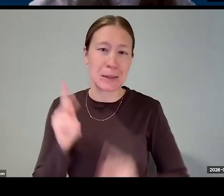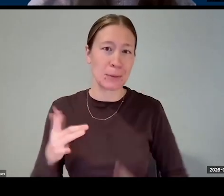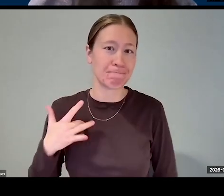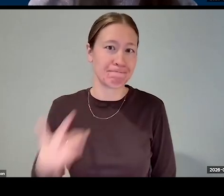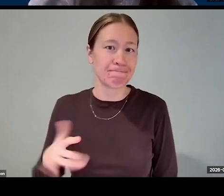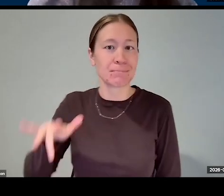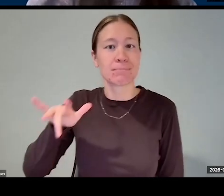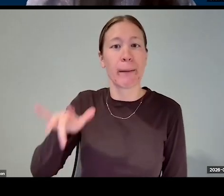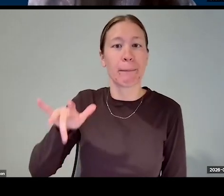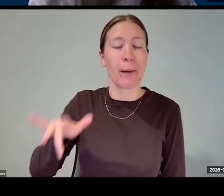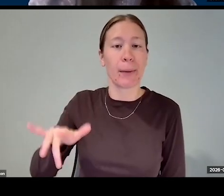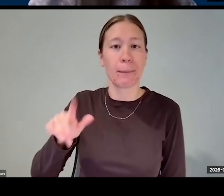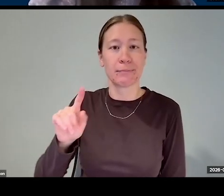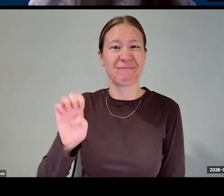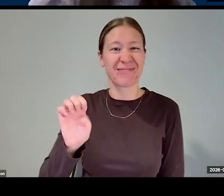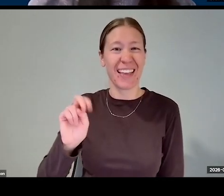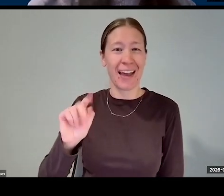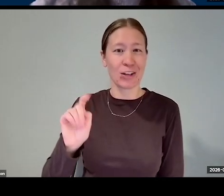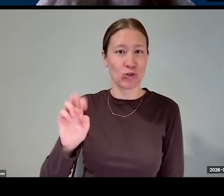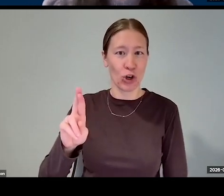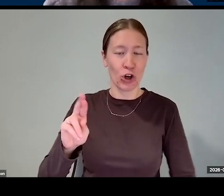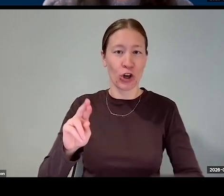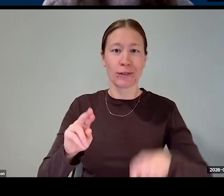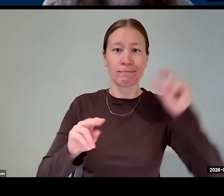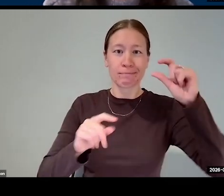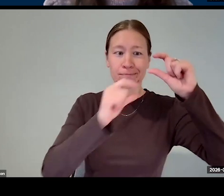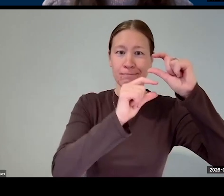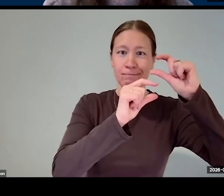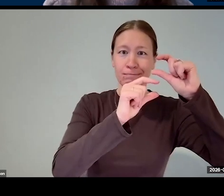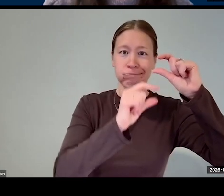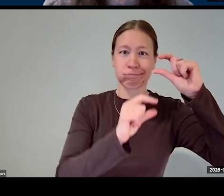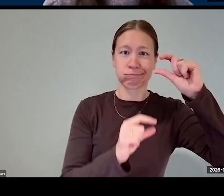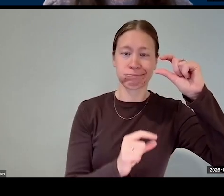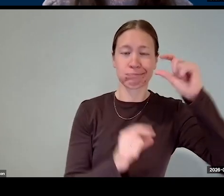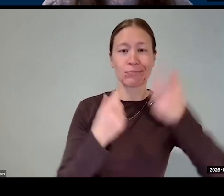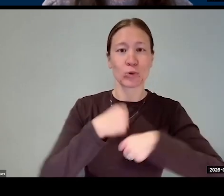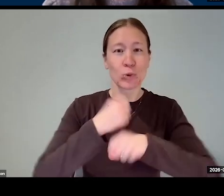so that there's extra space between our text or list items, but this is something we want